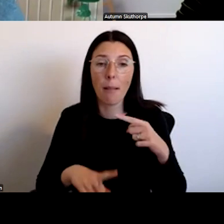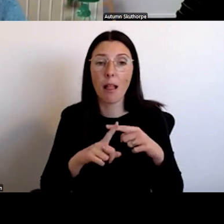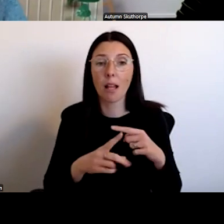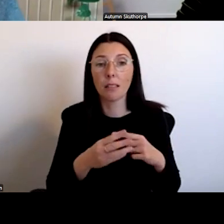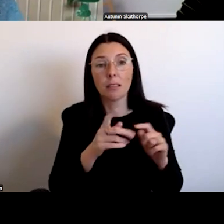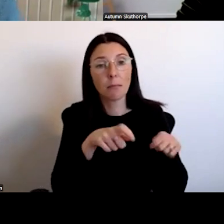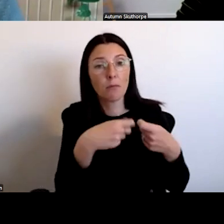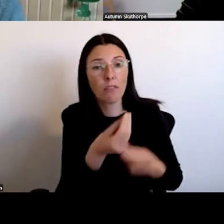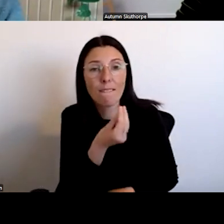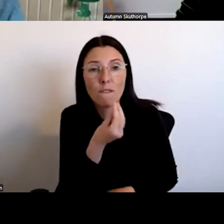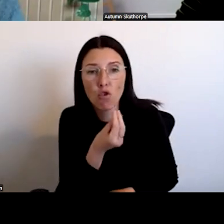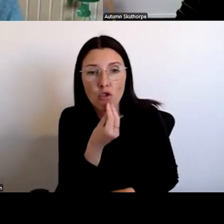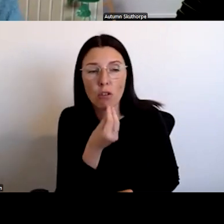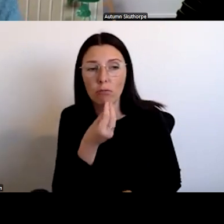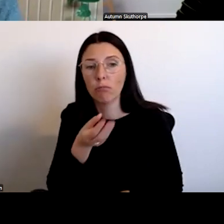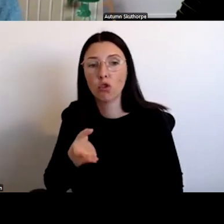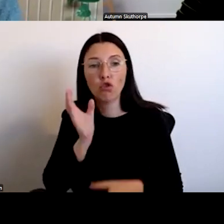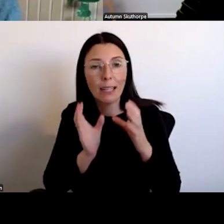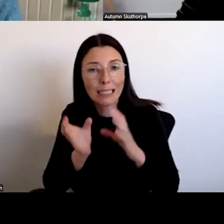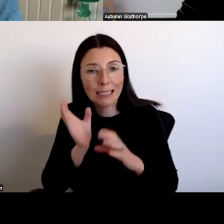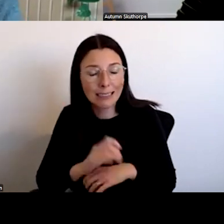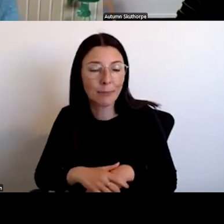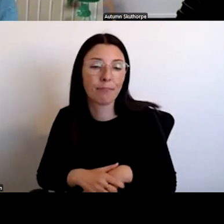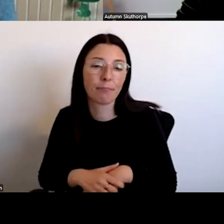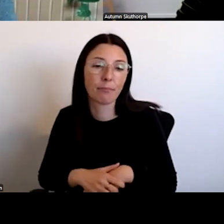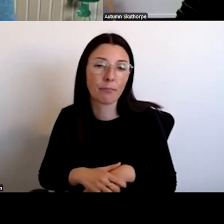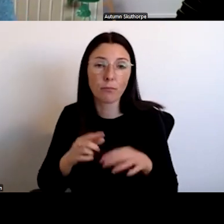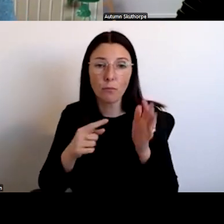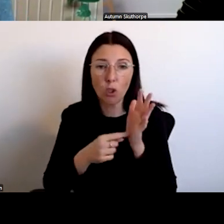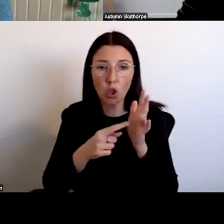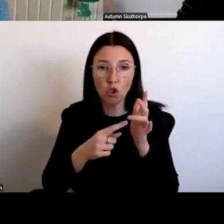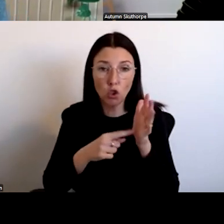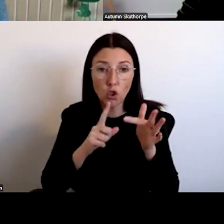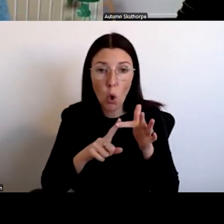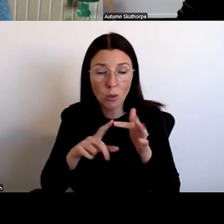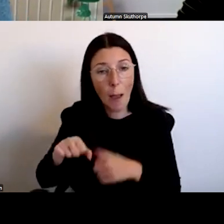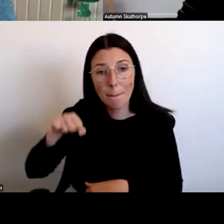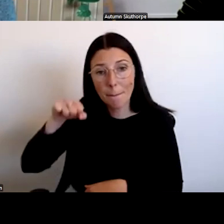you know, refreshments across that sense. The tote bags, they were a significant investment,